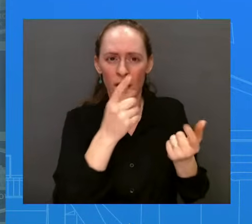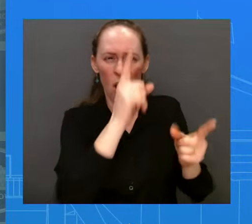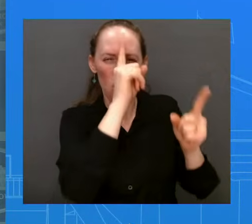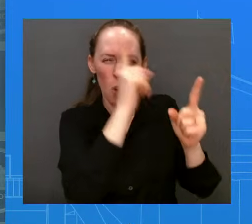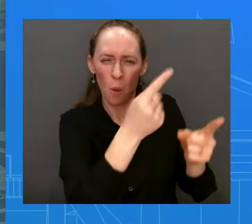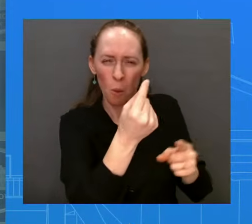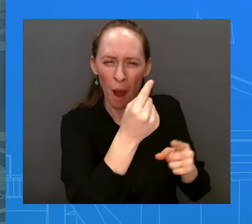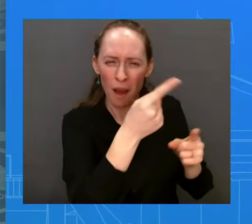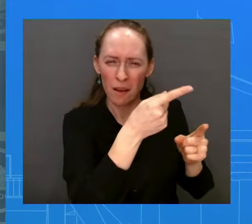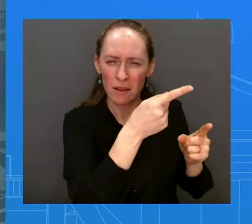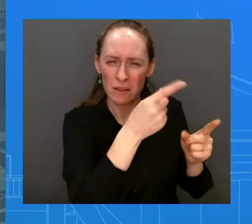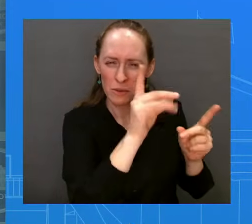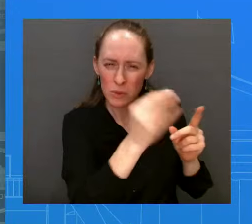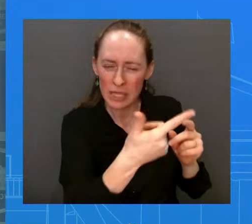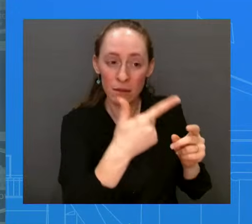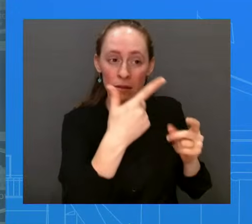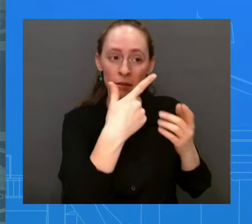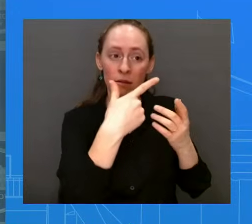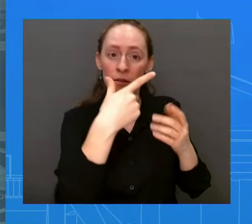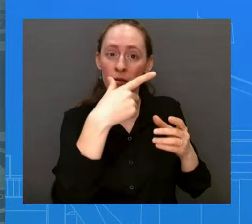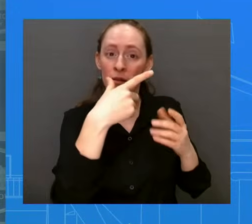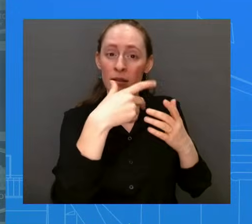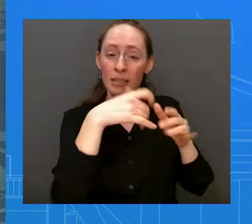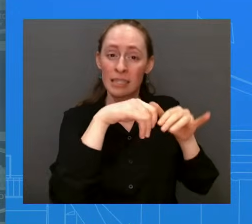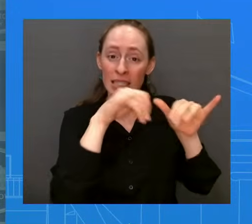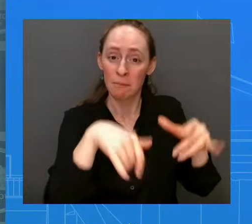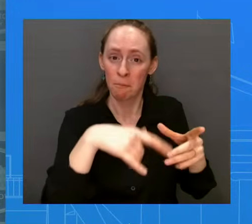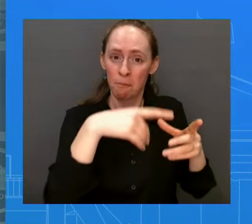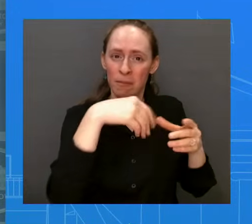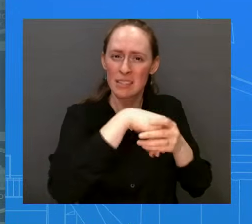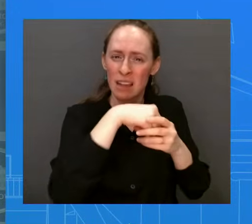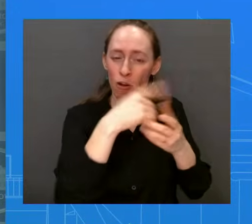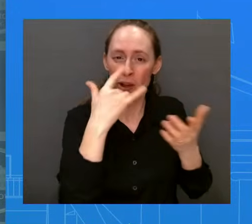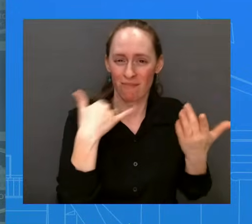when you are at a lower altitude than space,